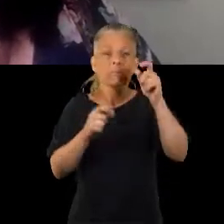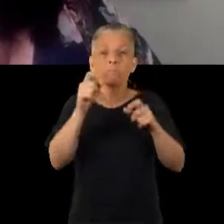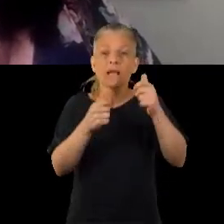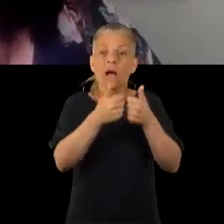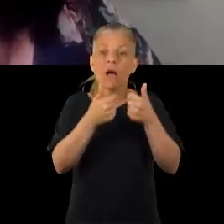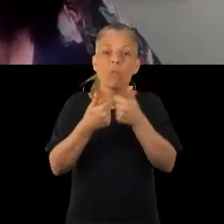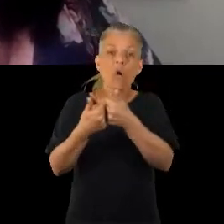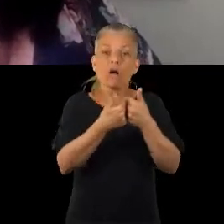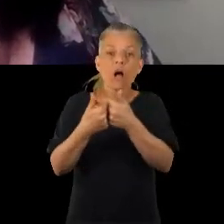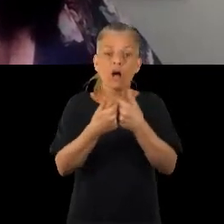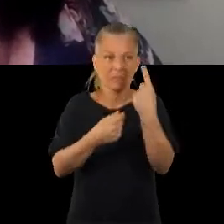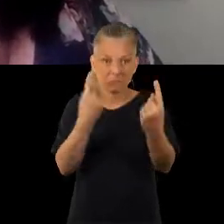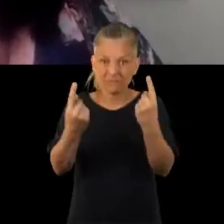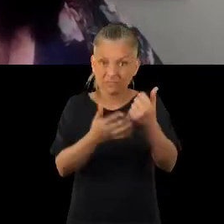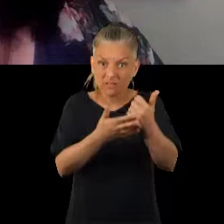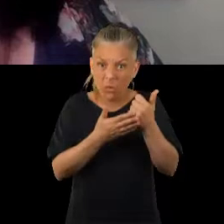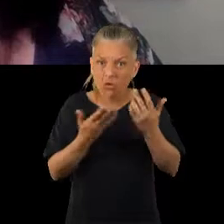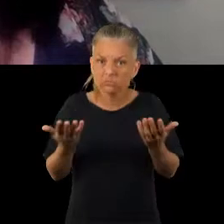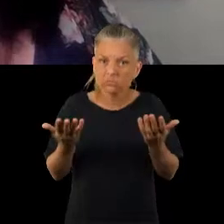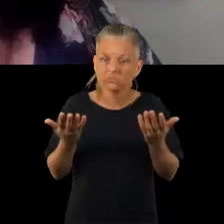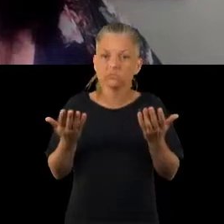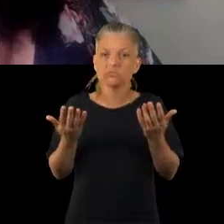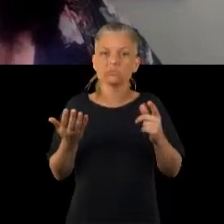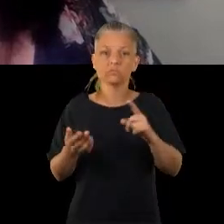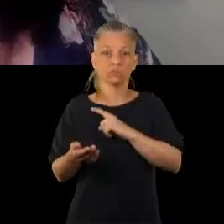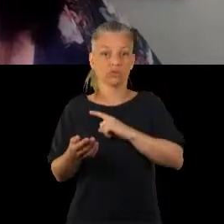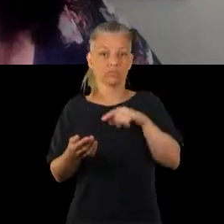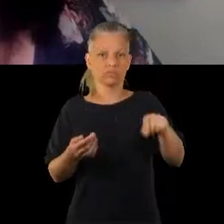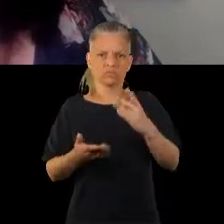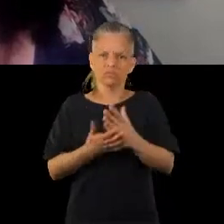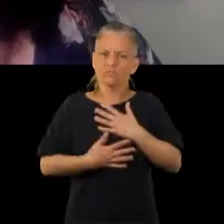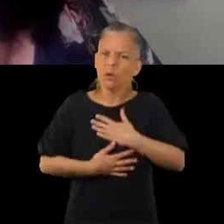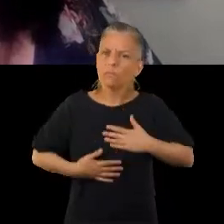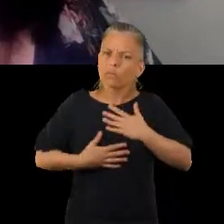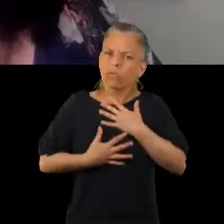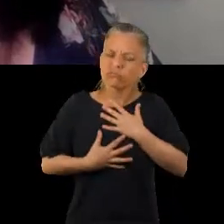some quite difficult conversations and engaging in some quite difficult conversations. How do you